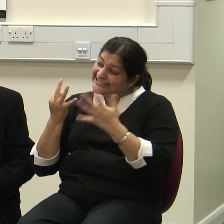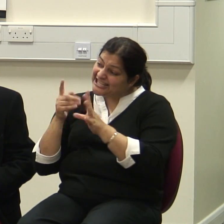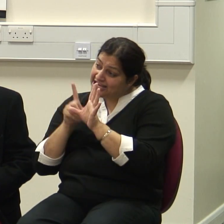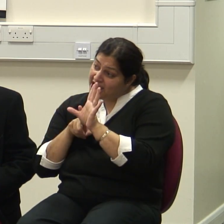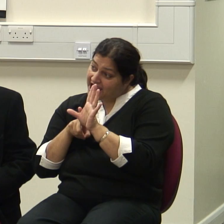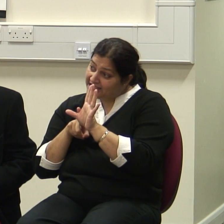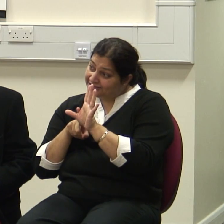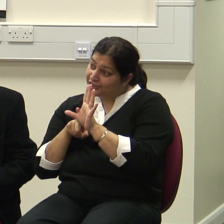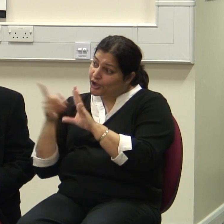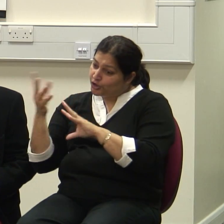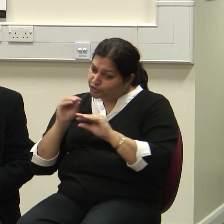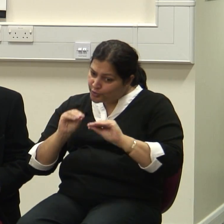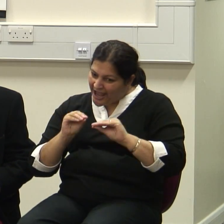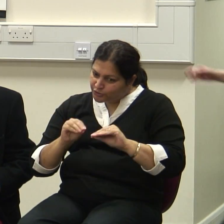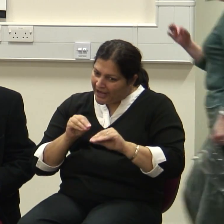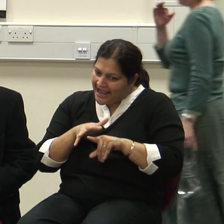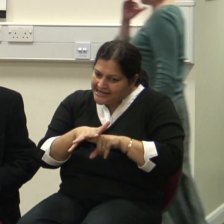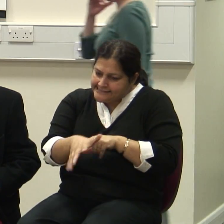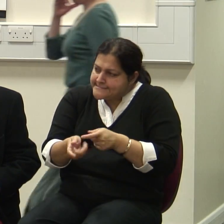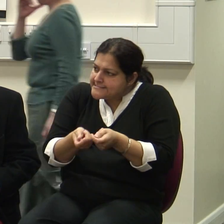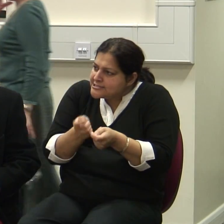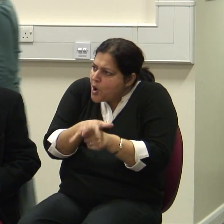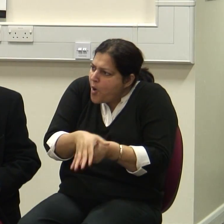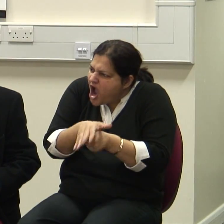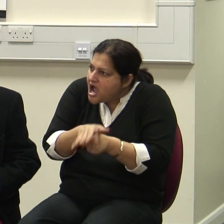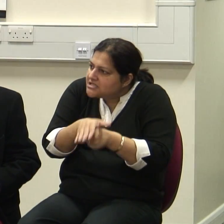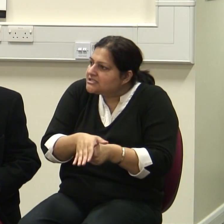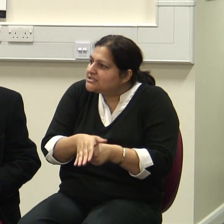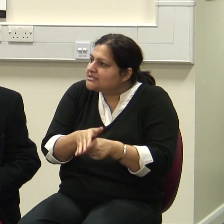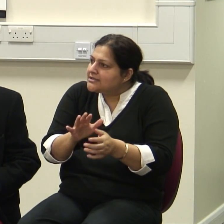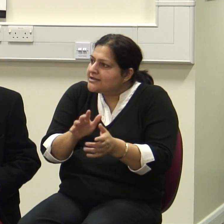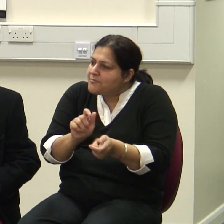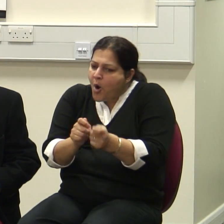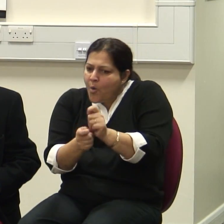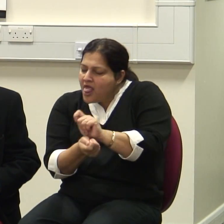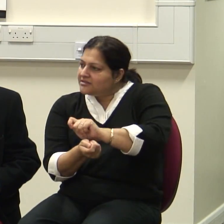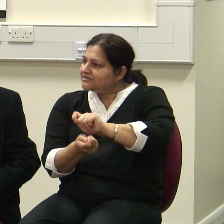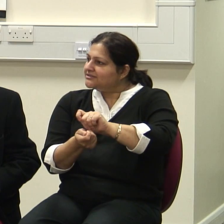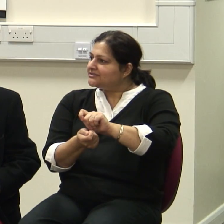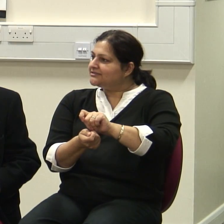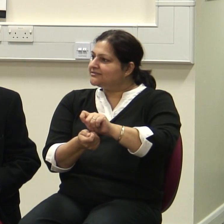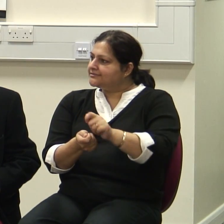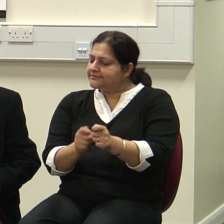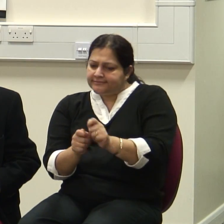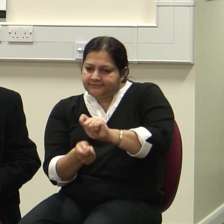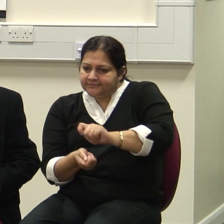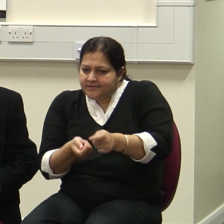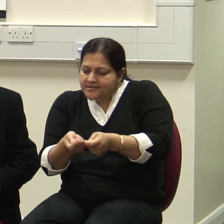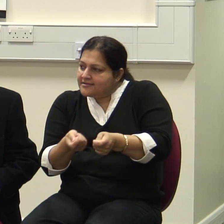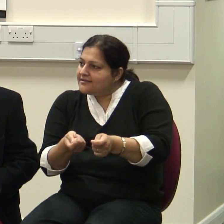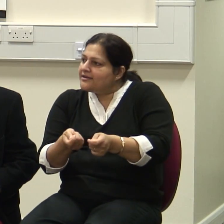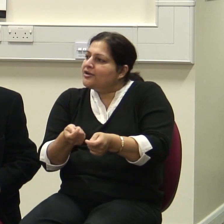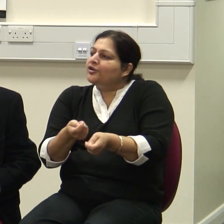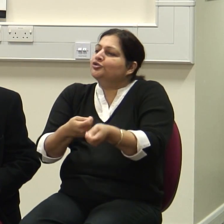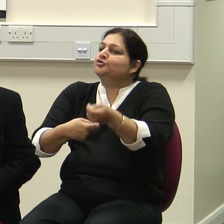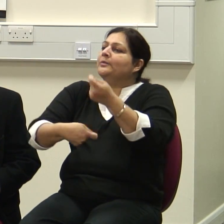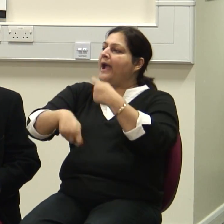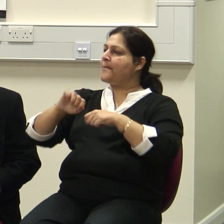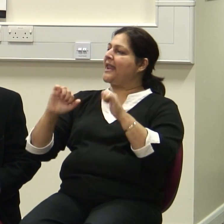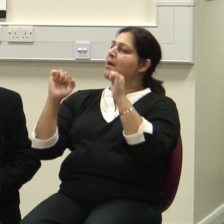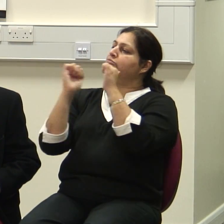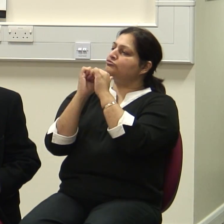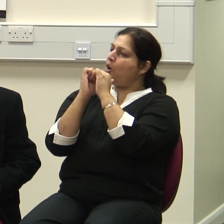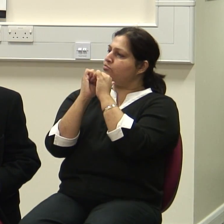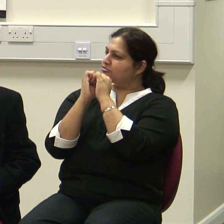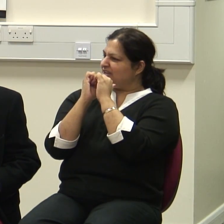to educate and coerce and mould the child to make an appropriate citizen, Englishman.